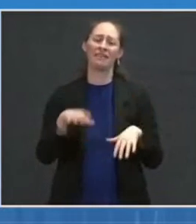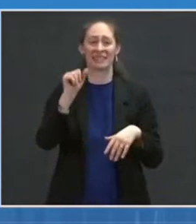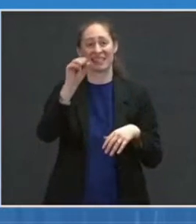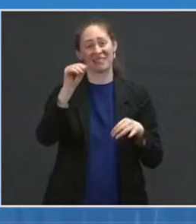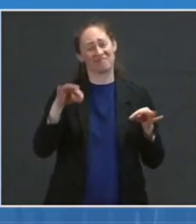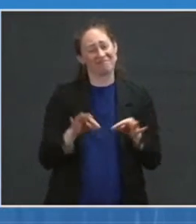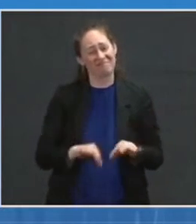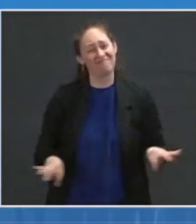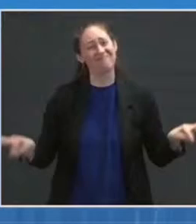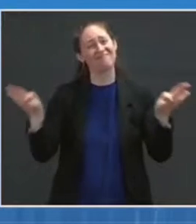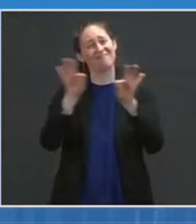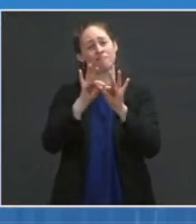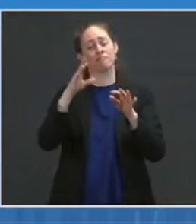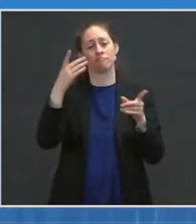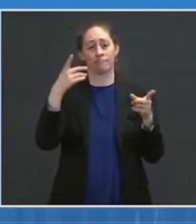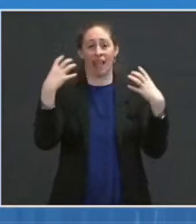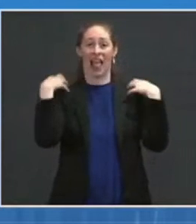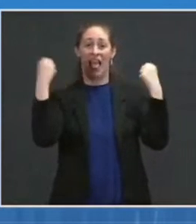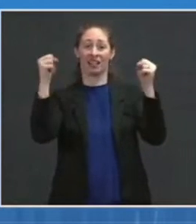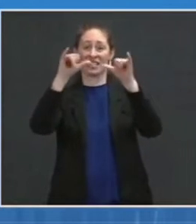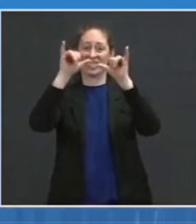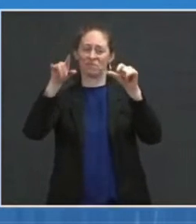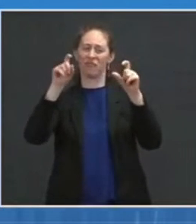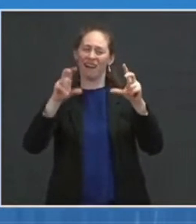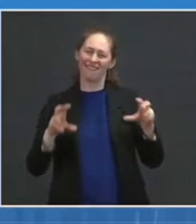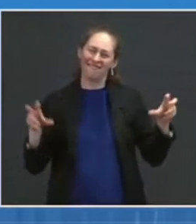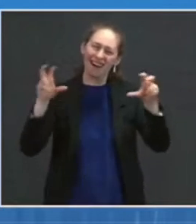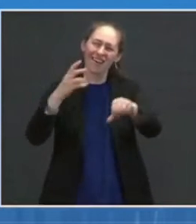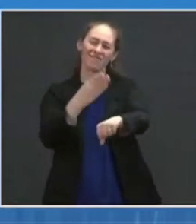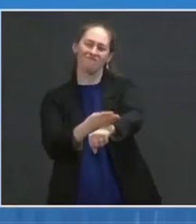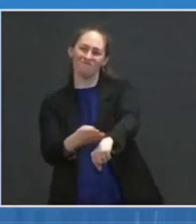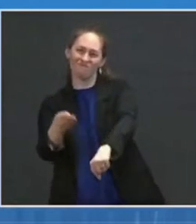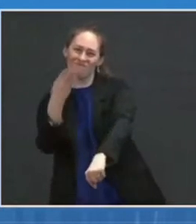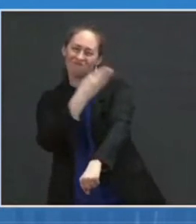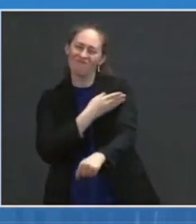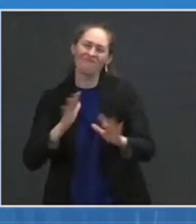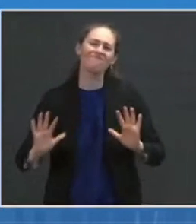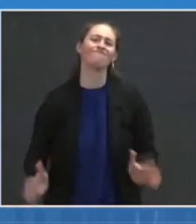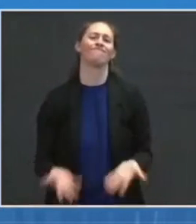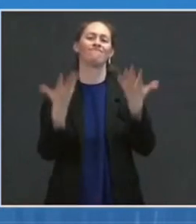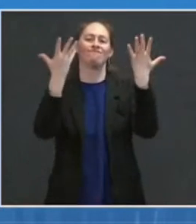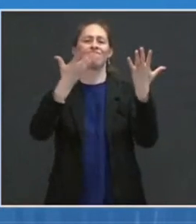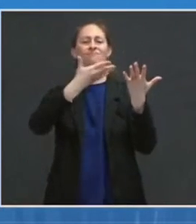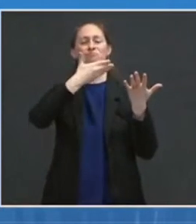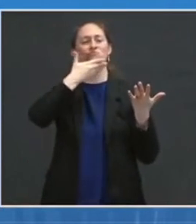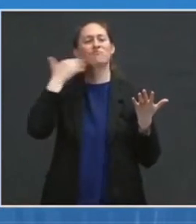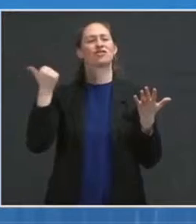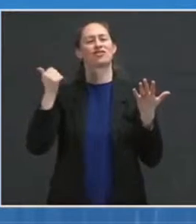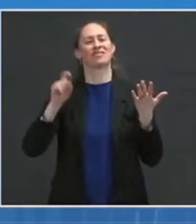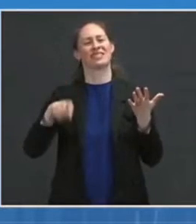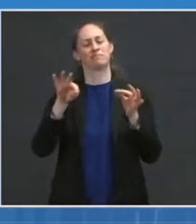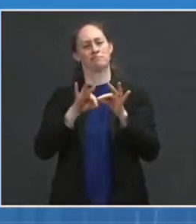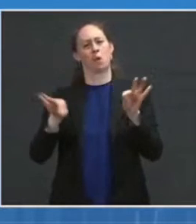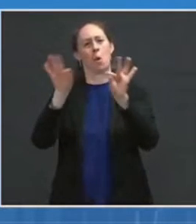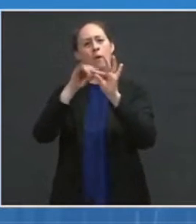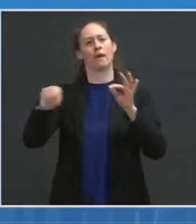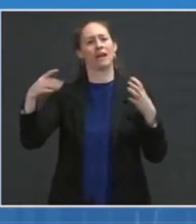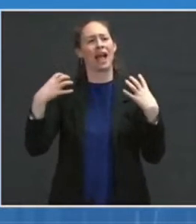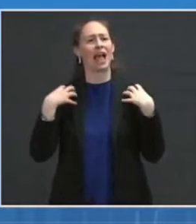HAVE SEEN WITH THIS PANDEMIC. THAT IS GOING TO BE INCLUDING INVESTING IN OUR PUBLIC HEALTH INFRASTRUCTURE AND IMPROVING